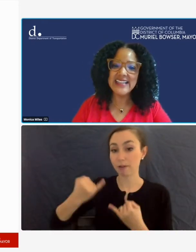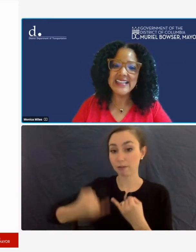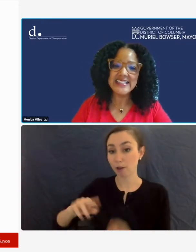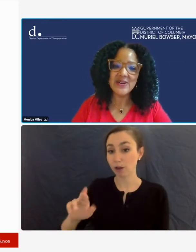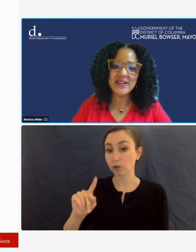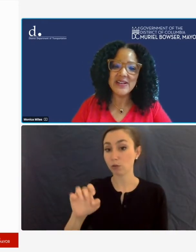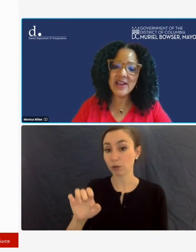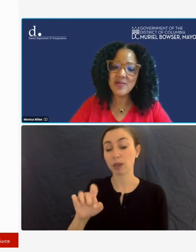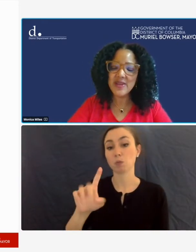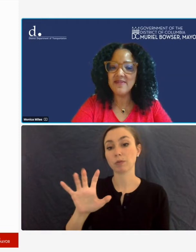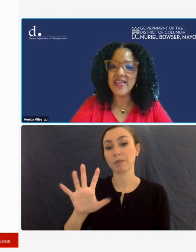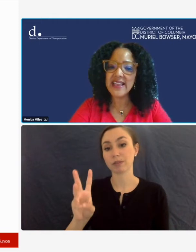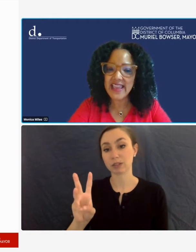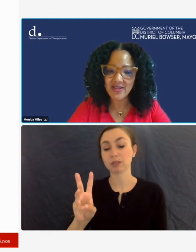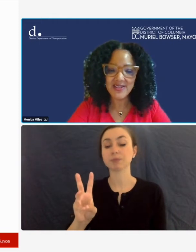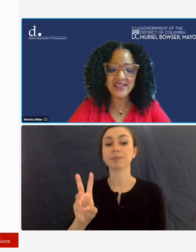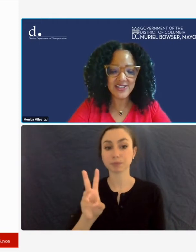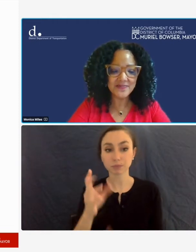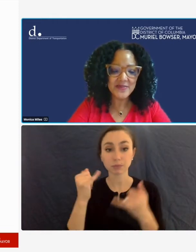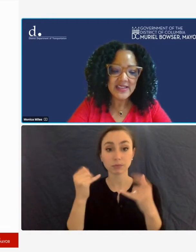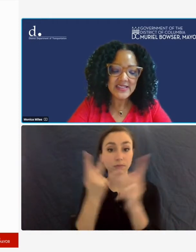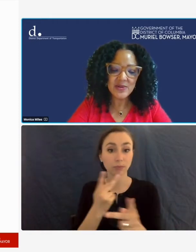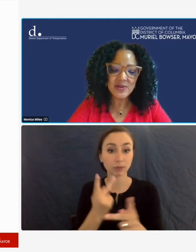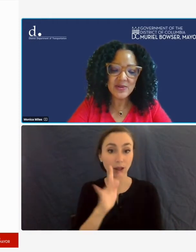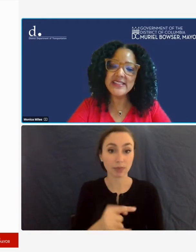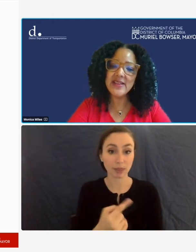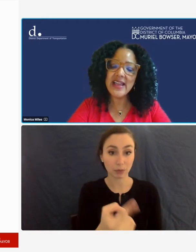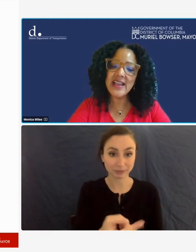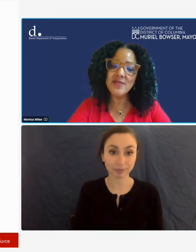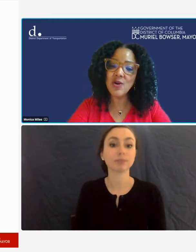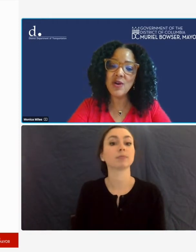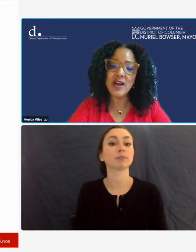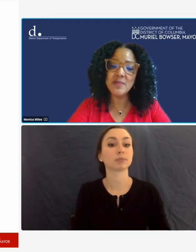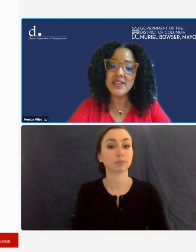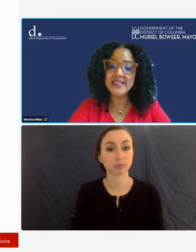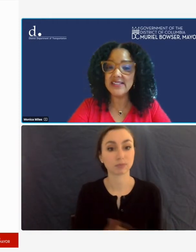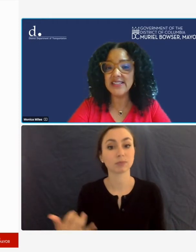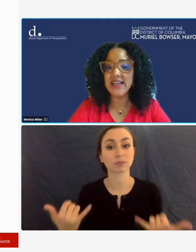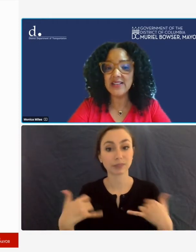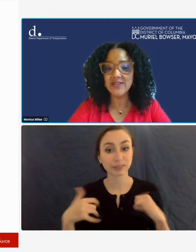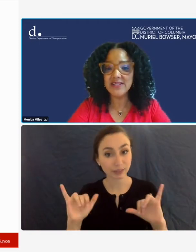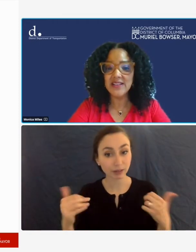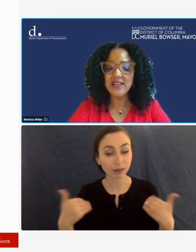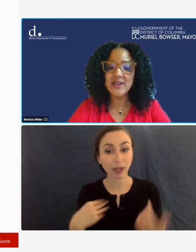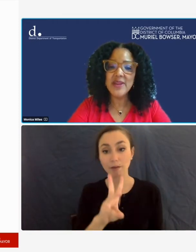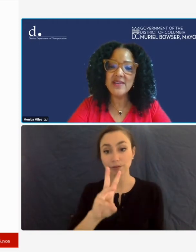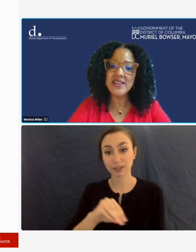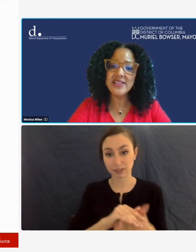so now we have that calculation so we still have um the sixty dollars we have the indirect